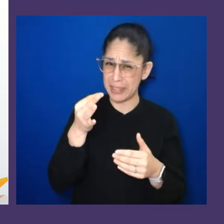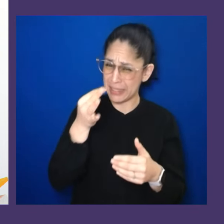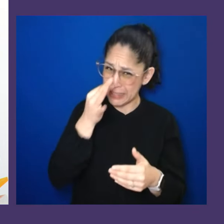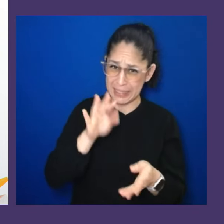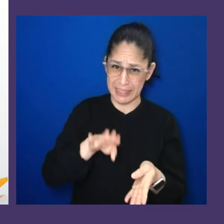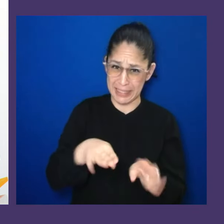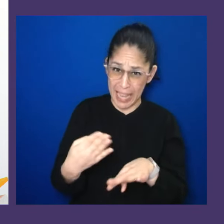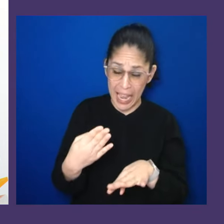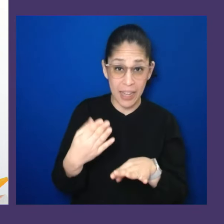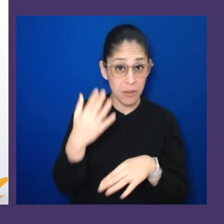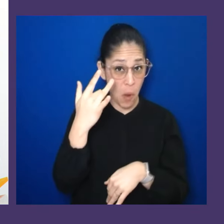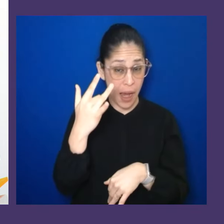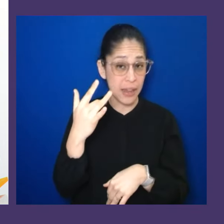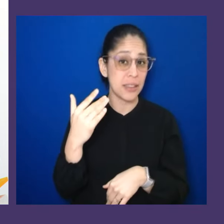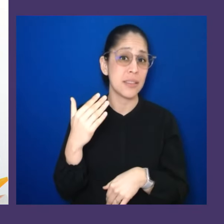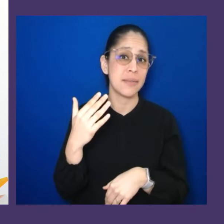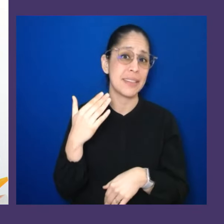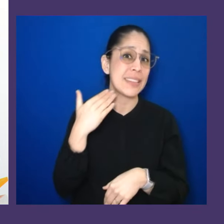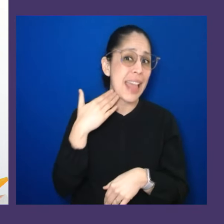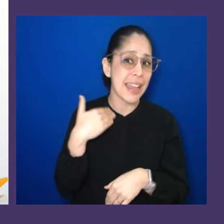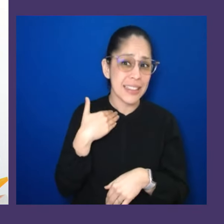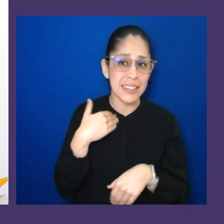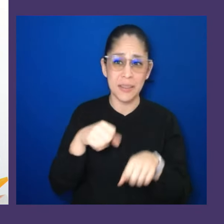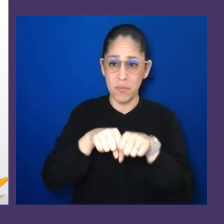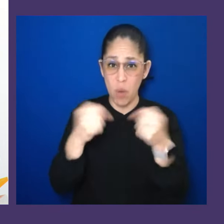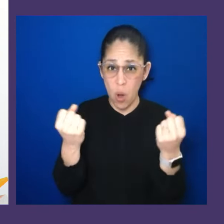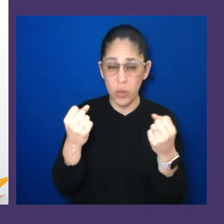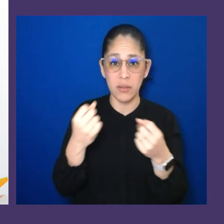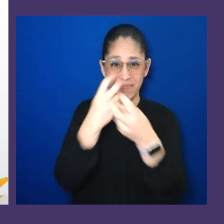Actually, C3, C4 vertebrae,